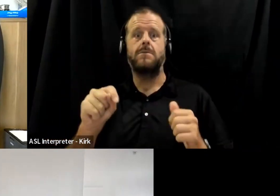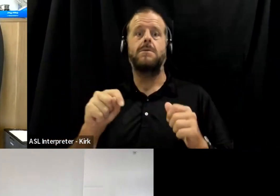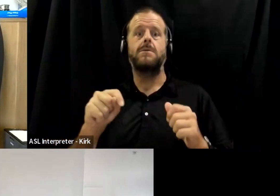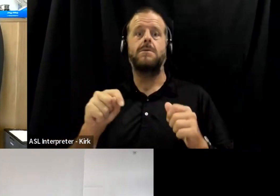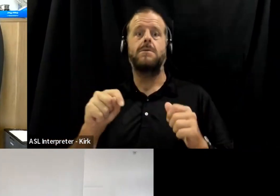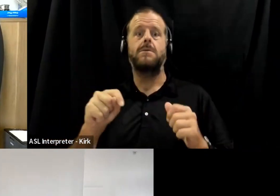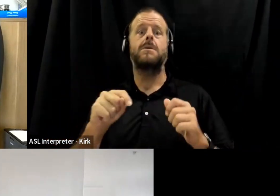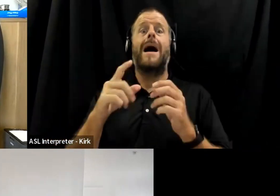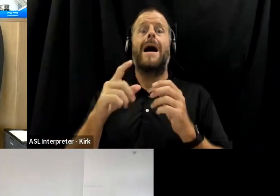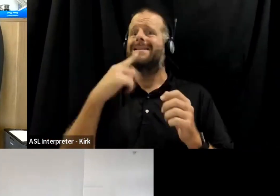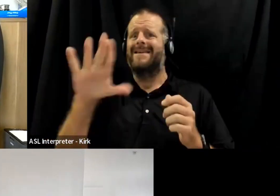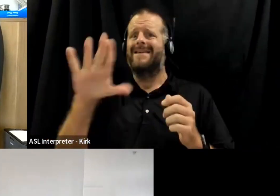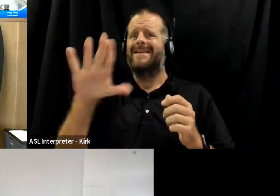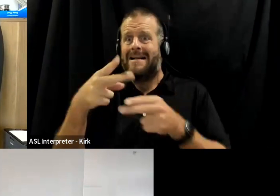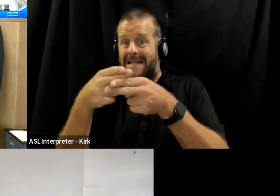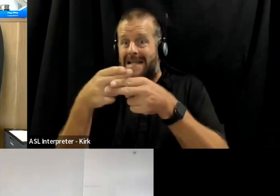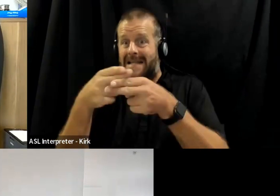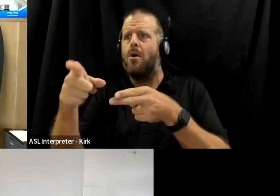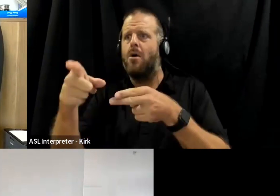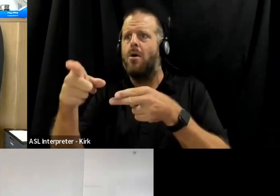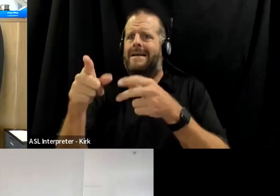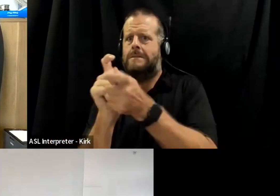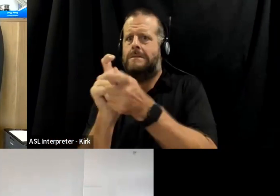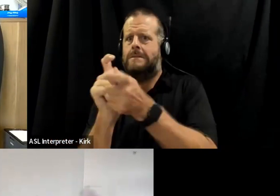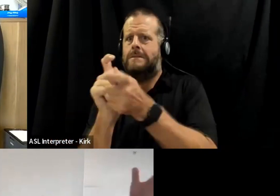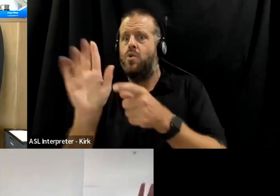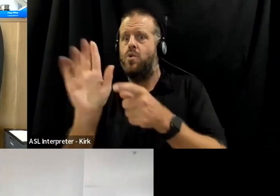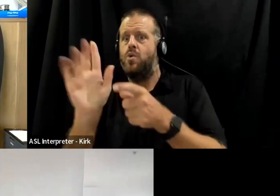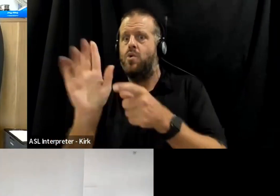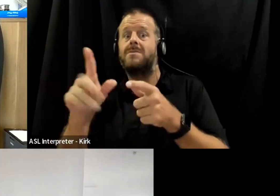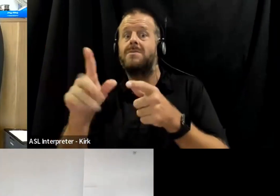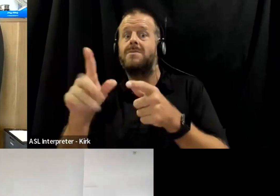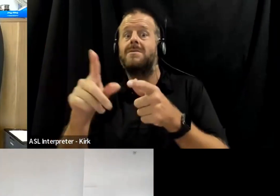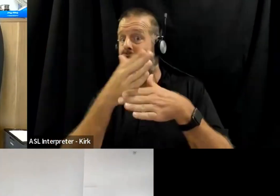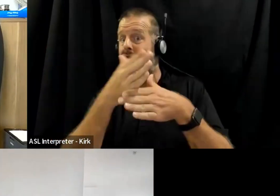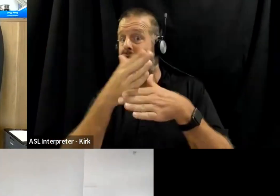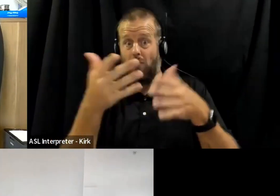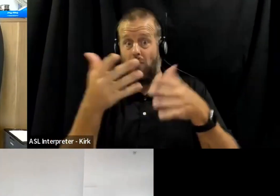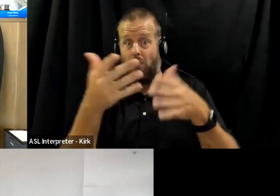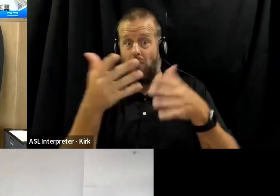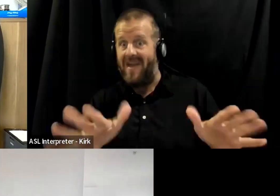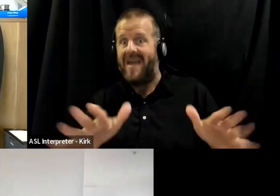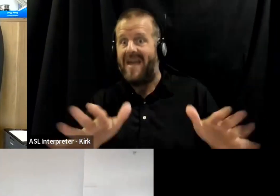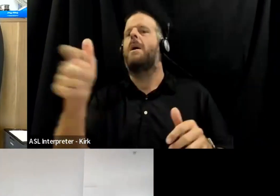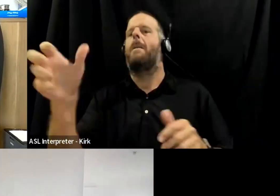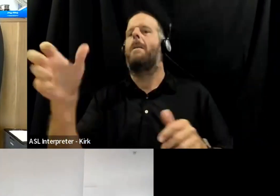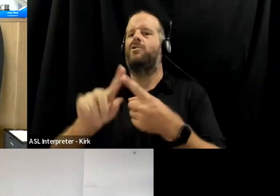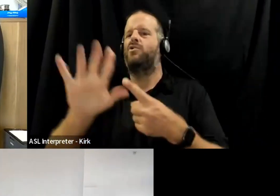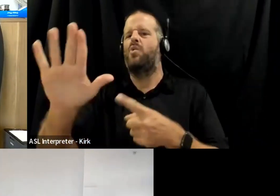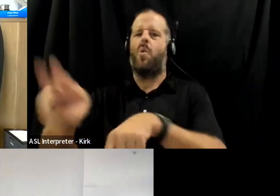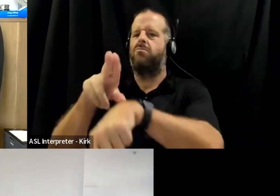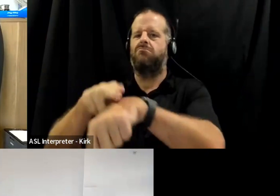thing just while you're sharing it with me? Then after we're done screen sharing, you can go back to whatever it is.